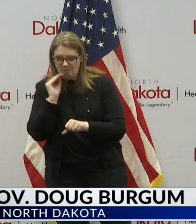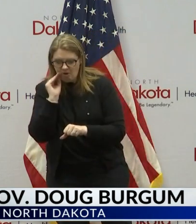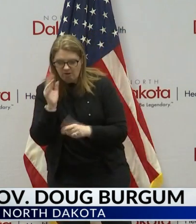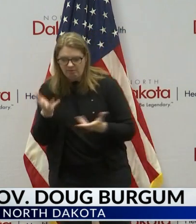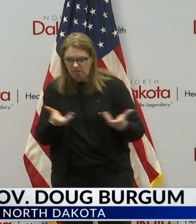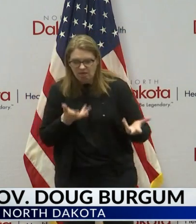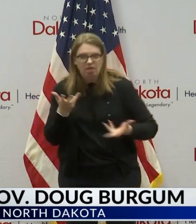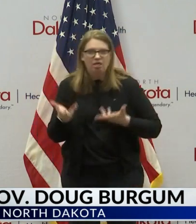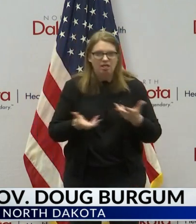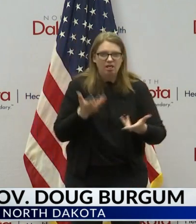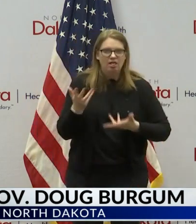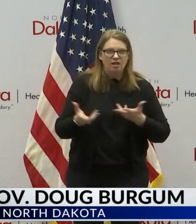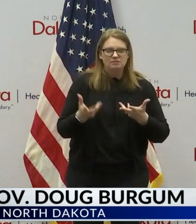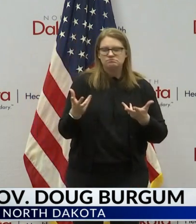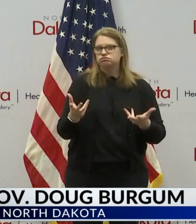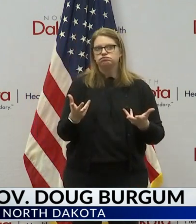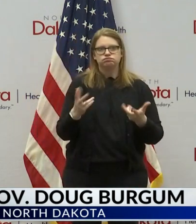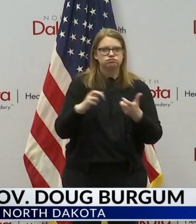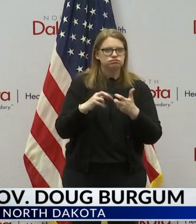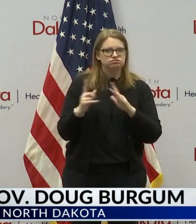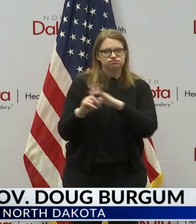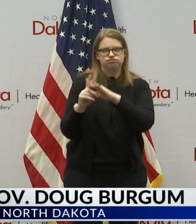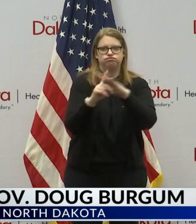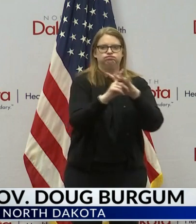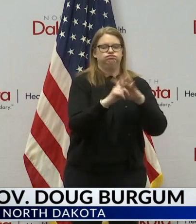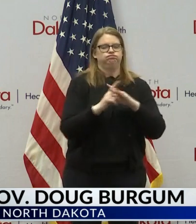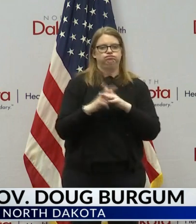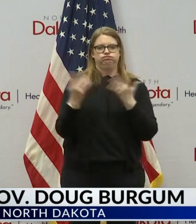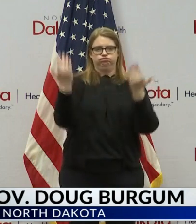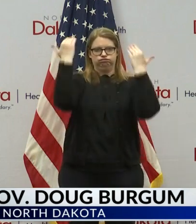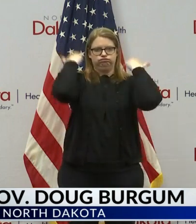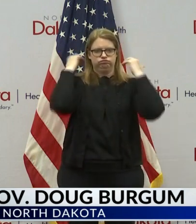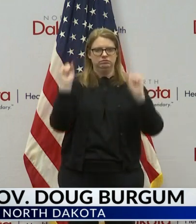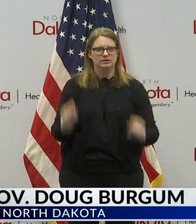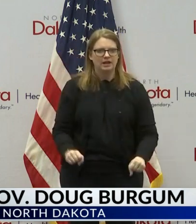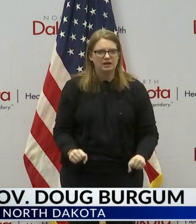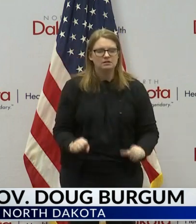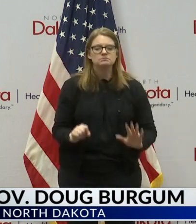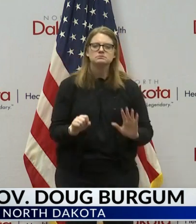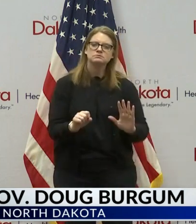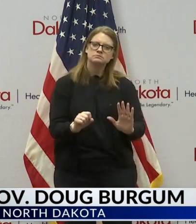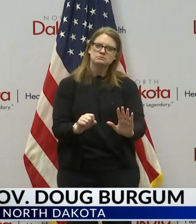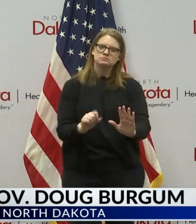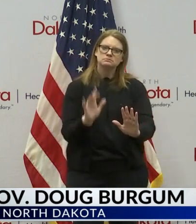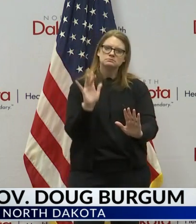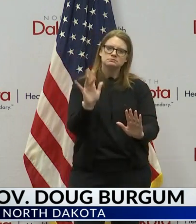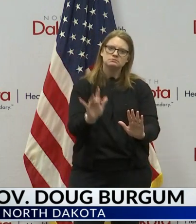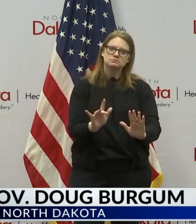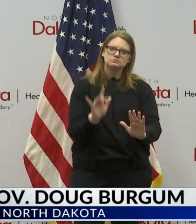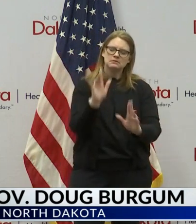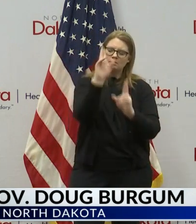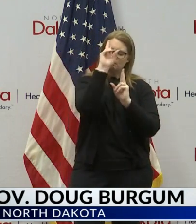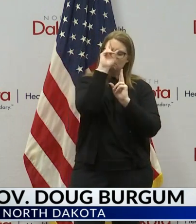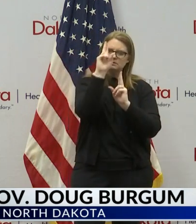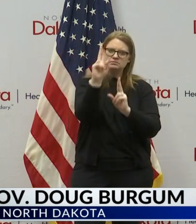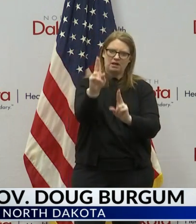THEIR HOMEWORK, WHILE I AM ALSO TRYING TO DO MY JOB RE -- REMOTELY. SOME OF ARE YOU DOING ALL OF